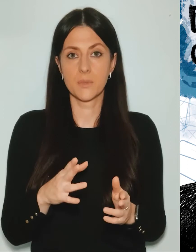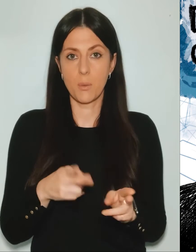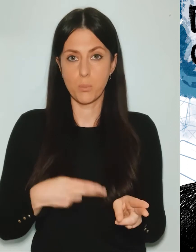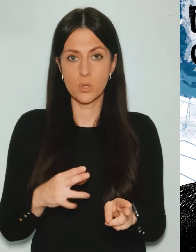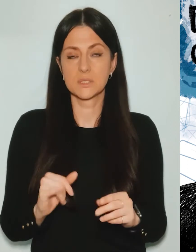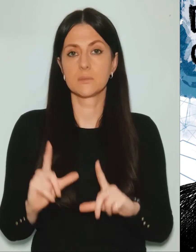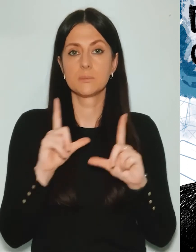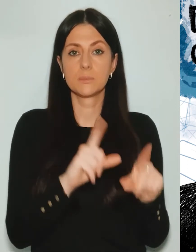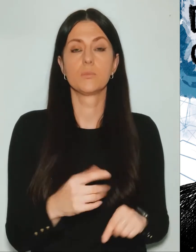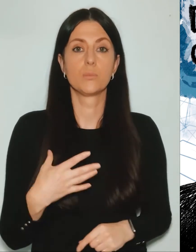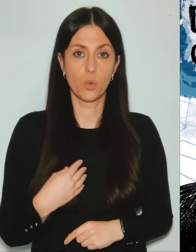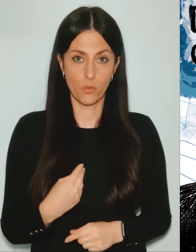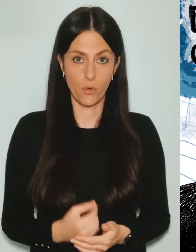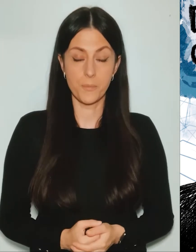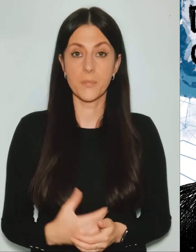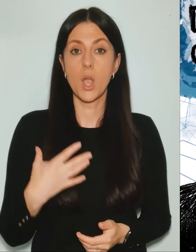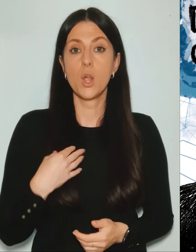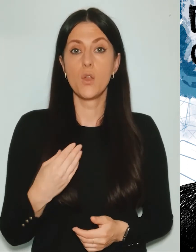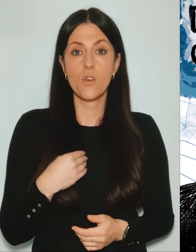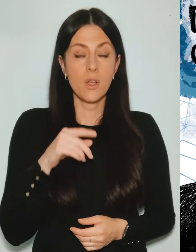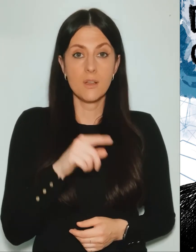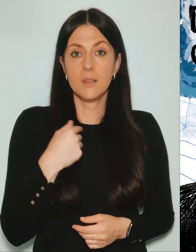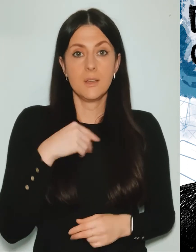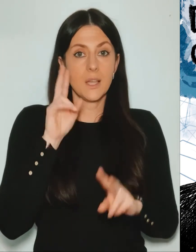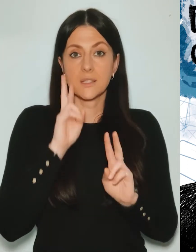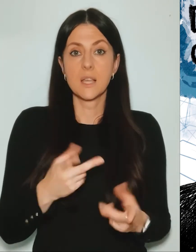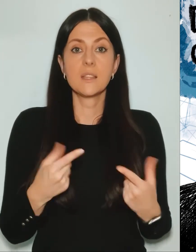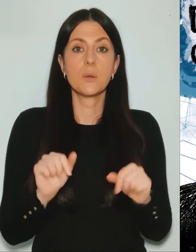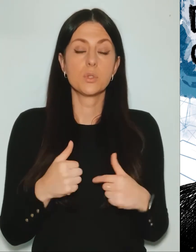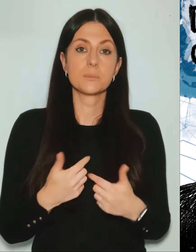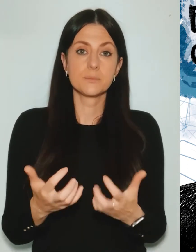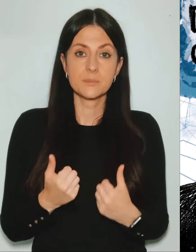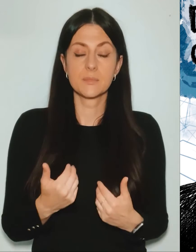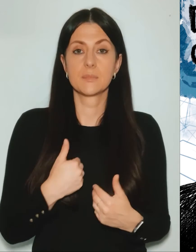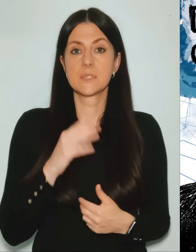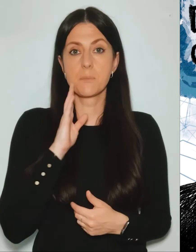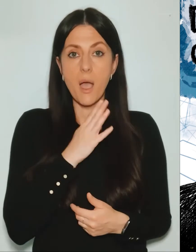In Lviv, I did not know where they could welcome us, me and my mother, with three dogs.